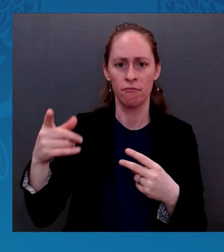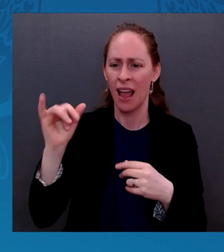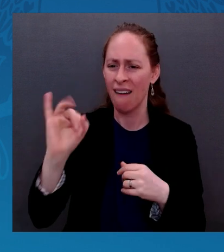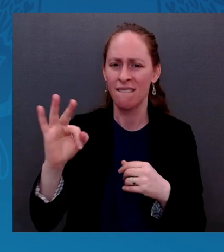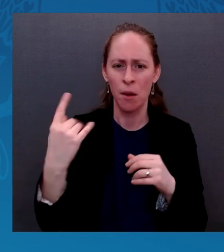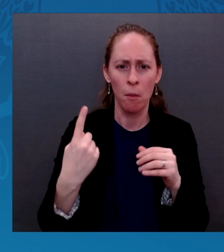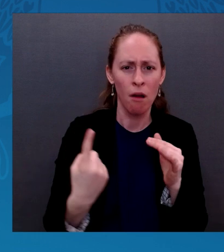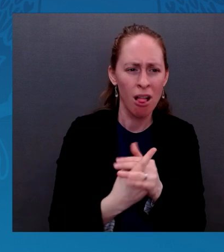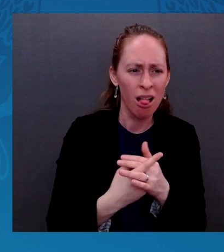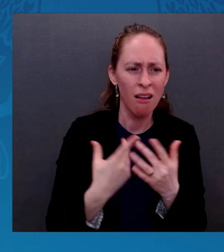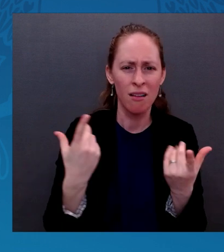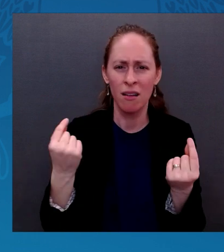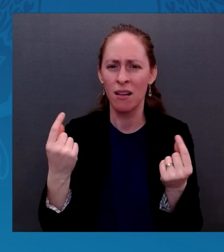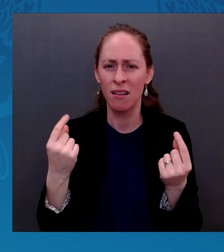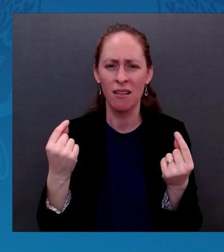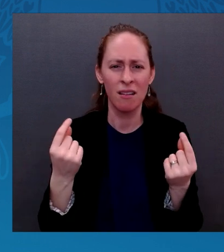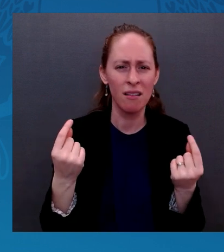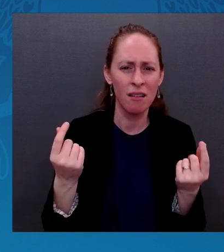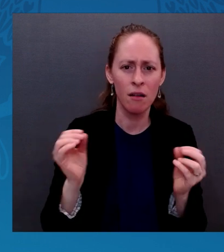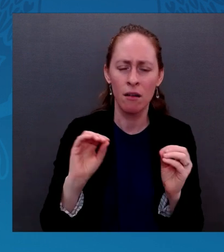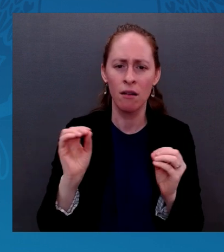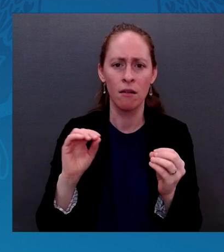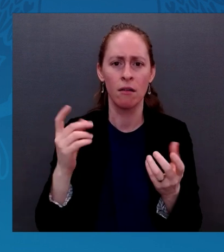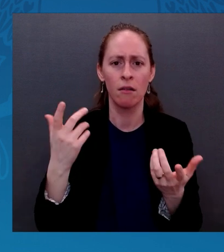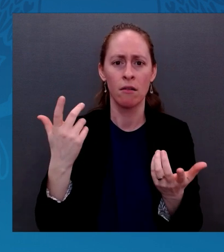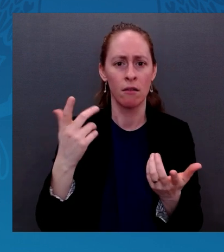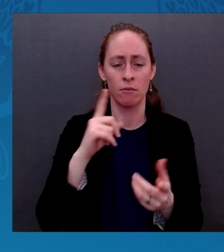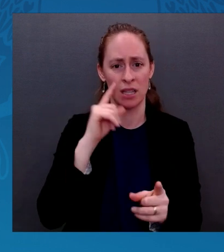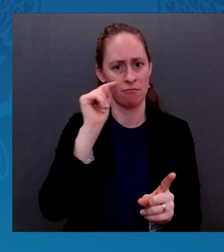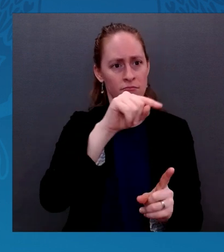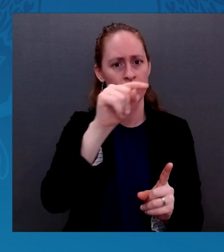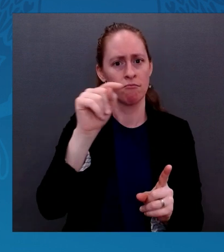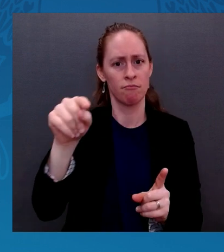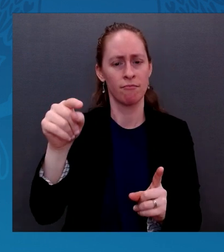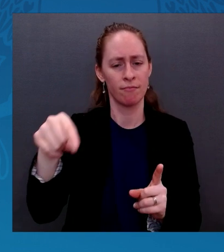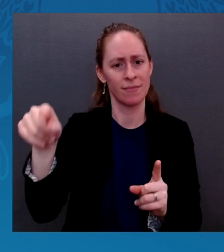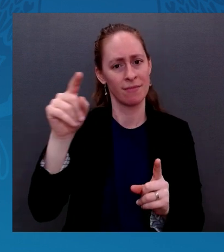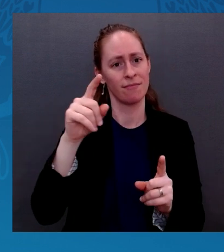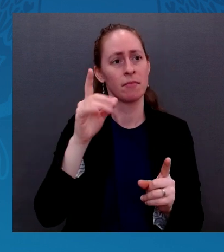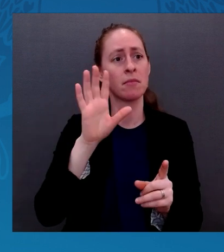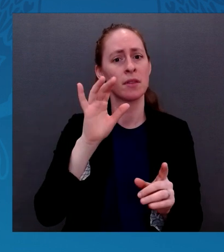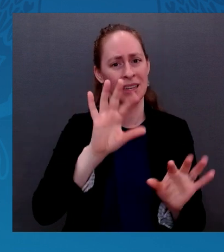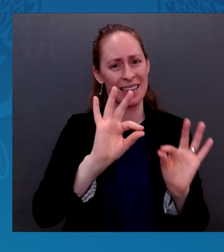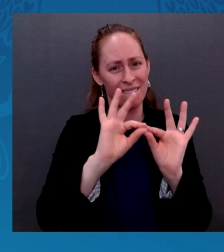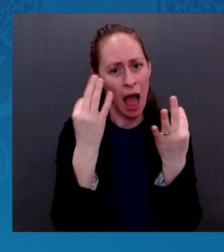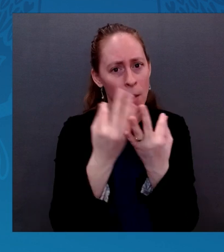and for that reason must be treated with the dignity, the respect and the sense of urgency